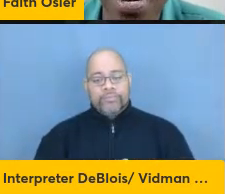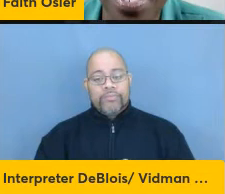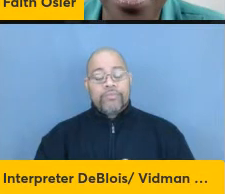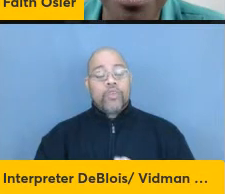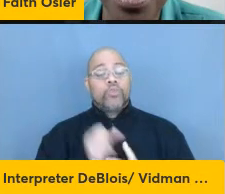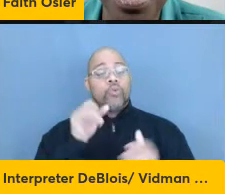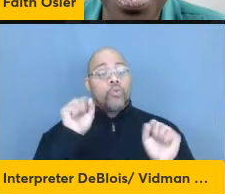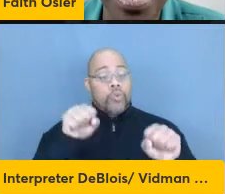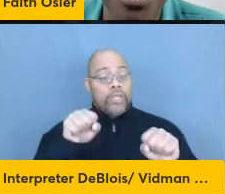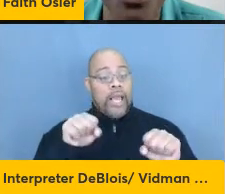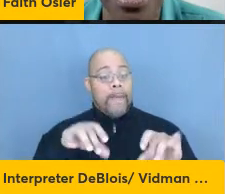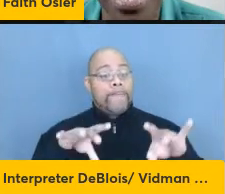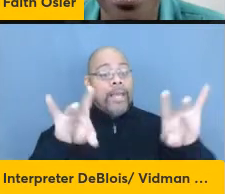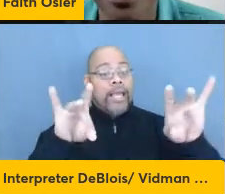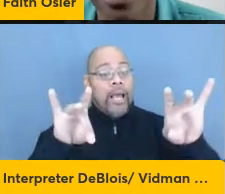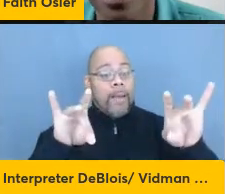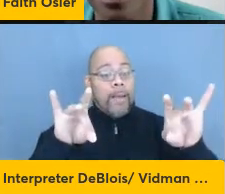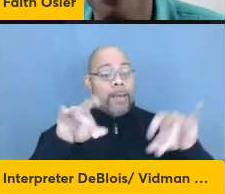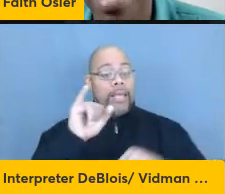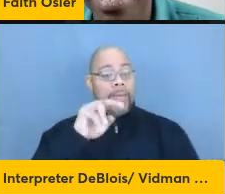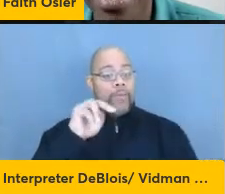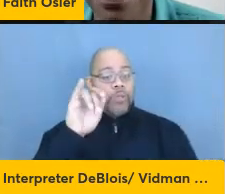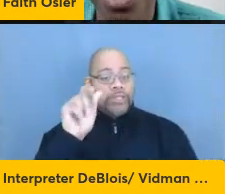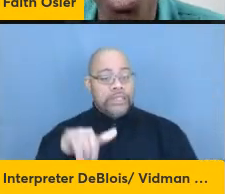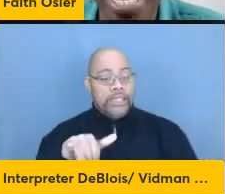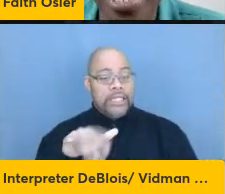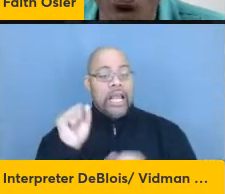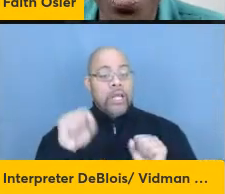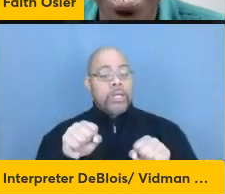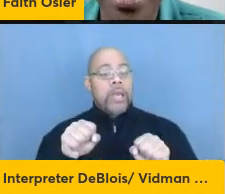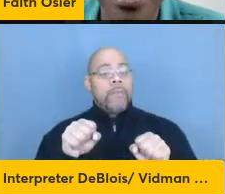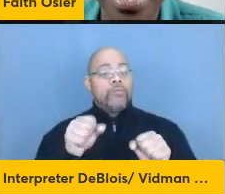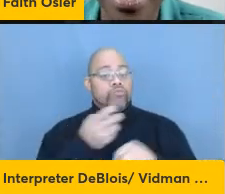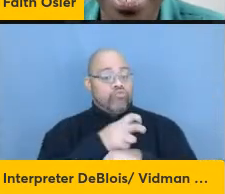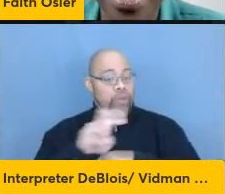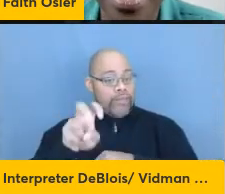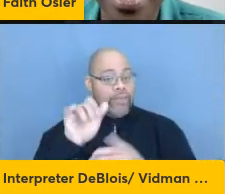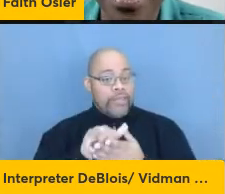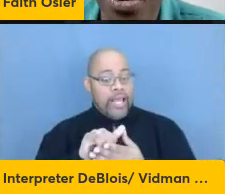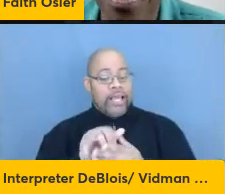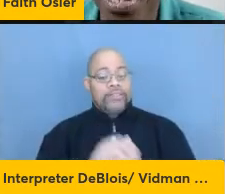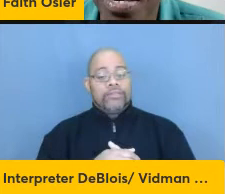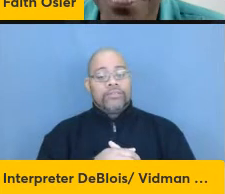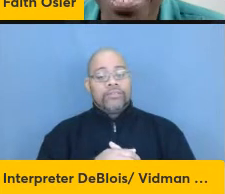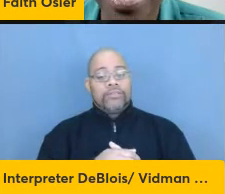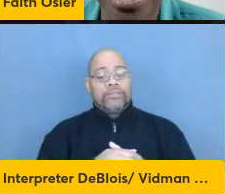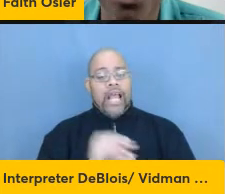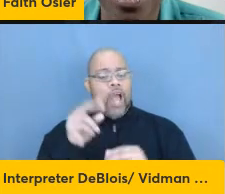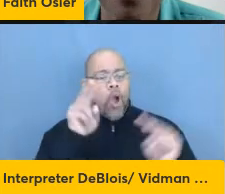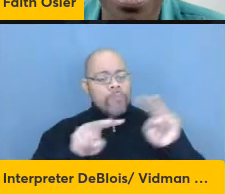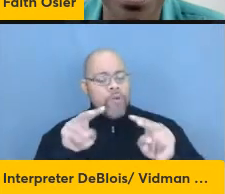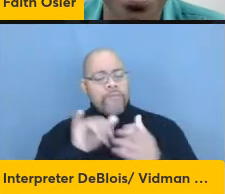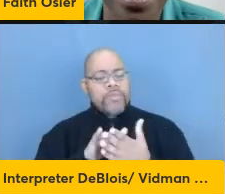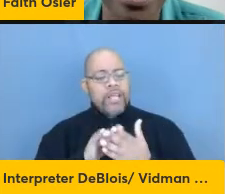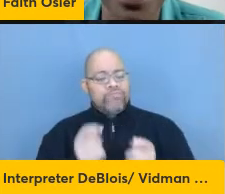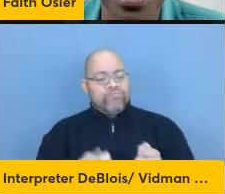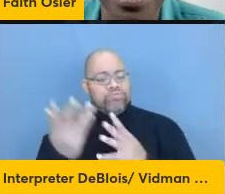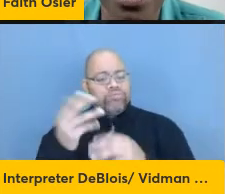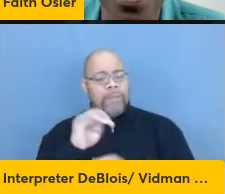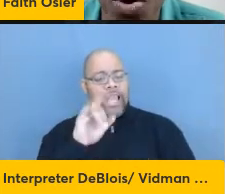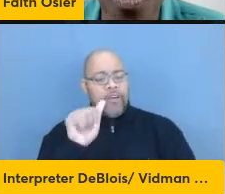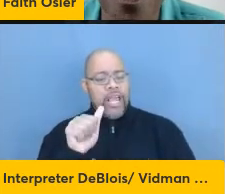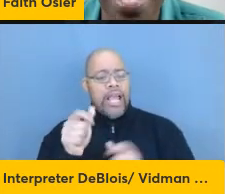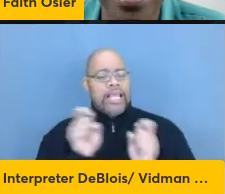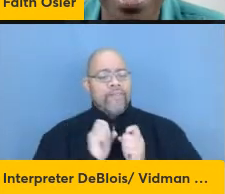acquire immunity, and you can passively transfer that and observe that it gets rid of malaria gives us a lot of hope that